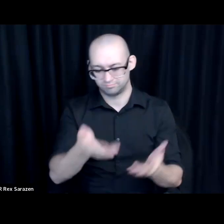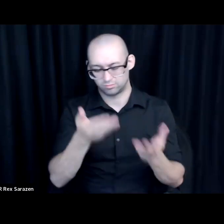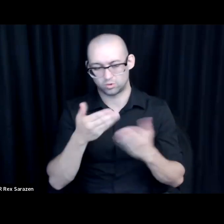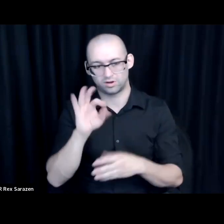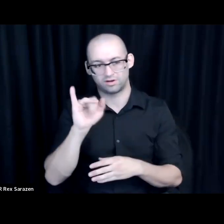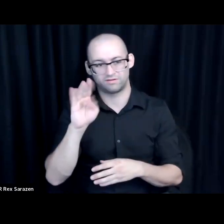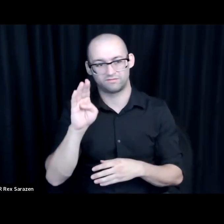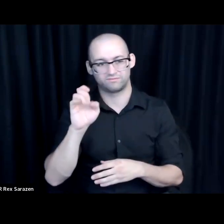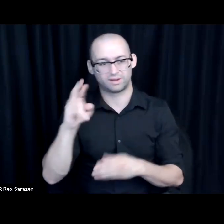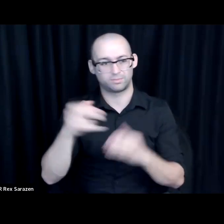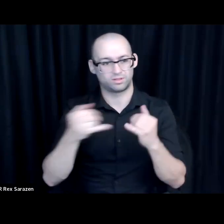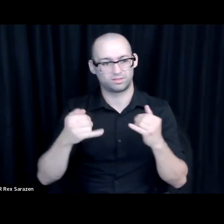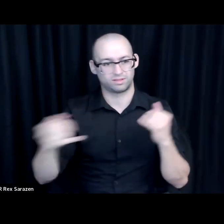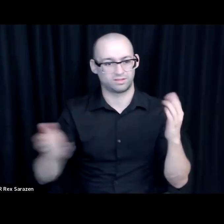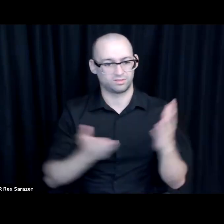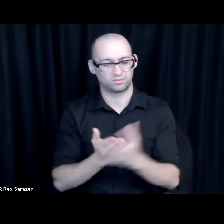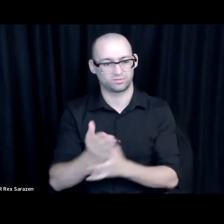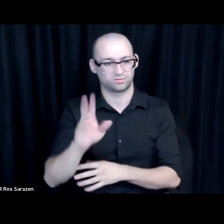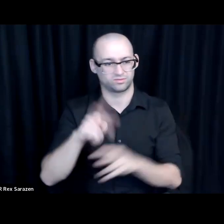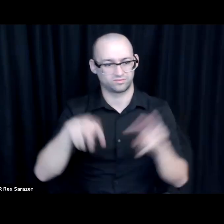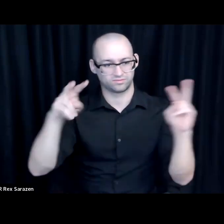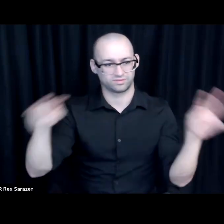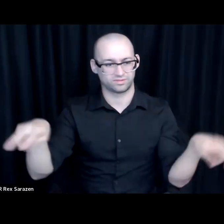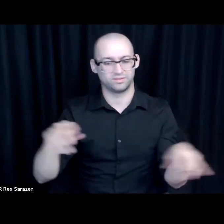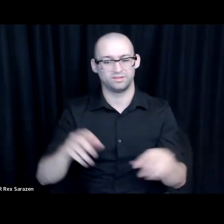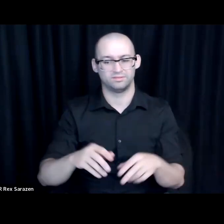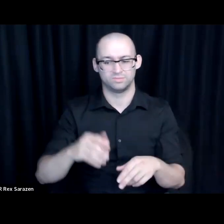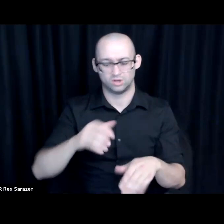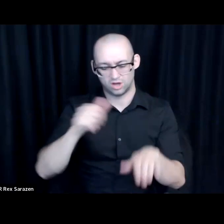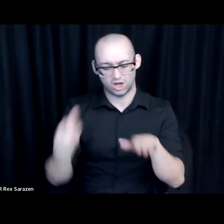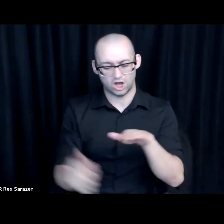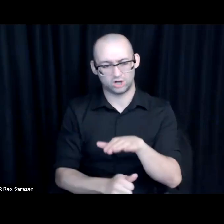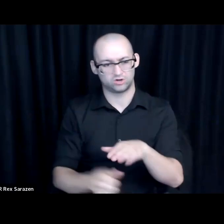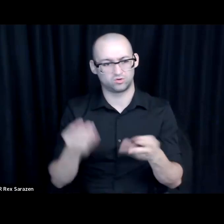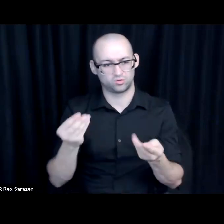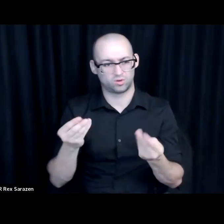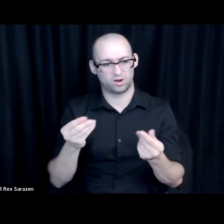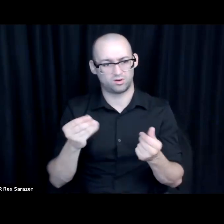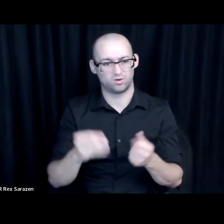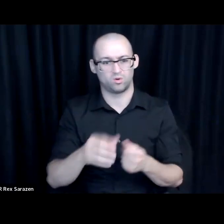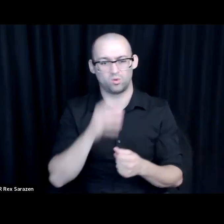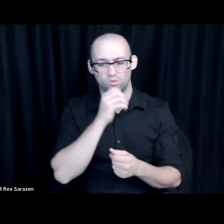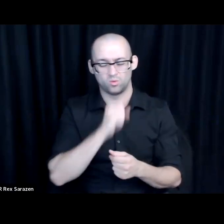and they buried it underground, big old orange plastic pipe, it's a bunch of cables. And I think